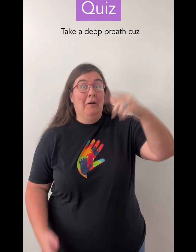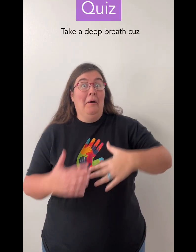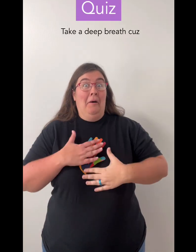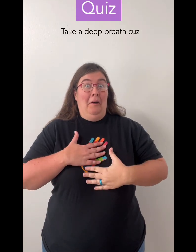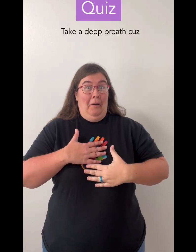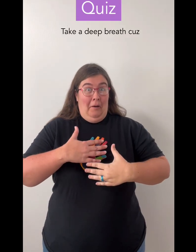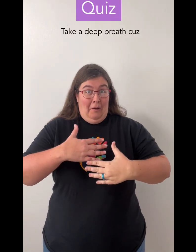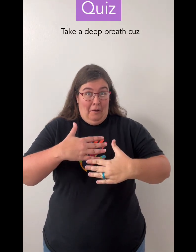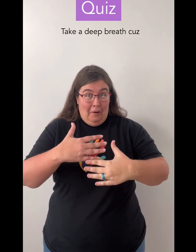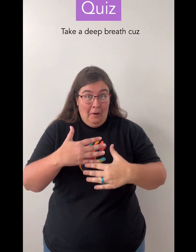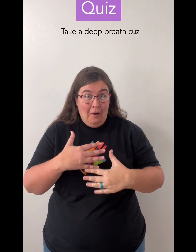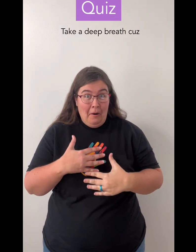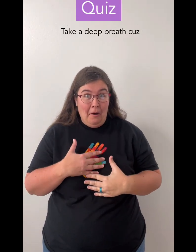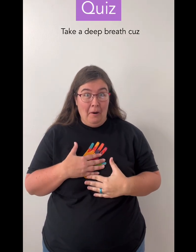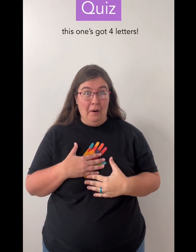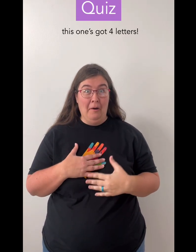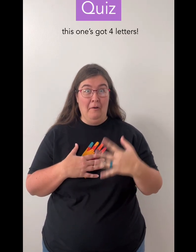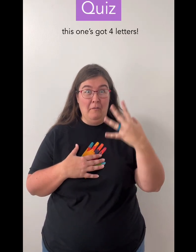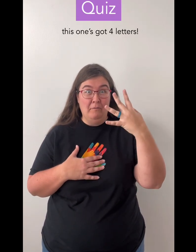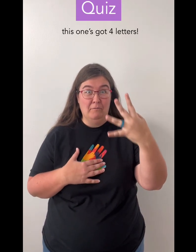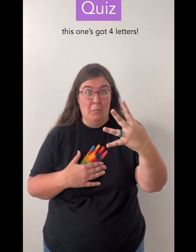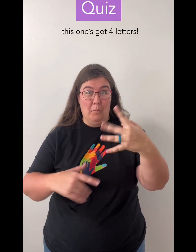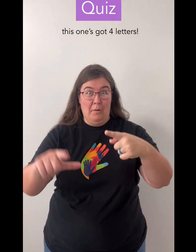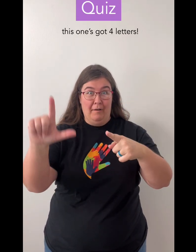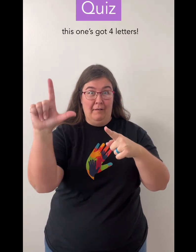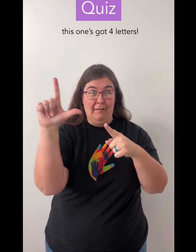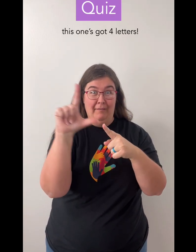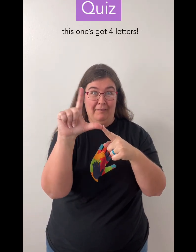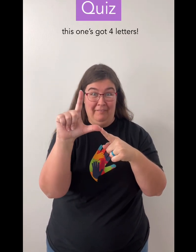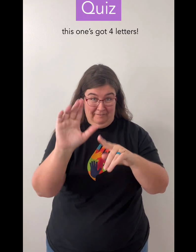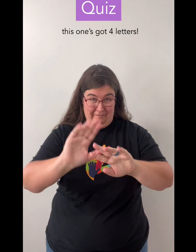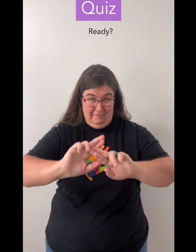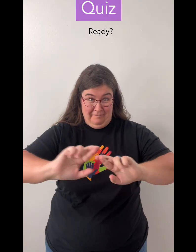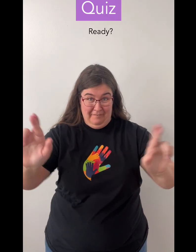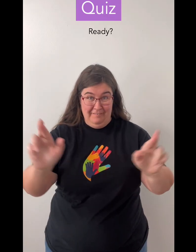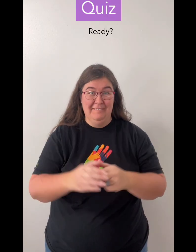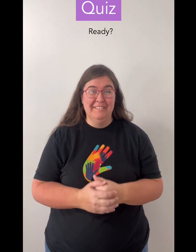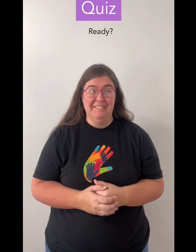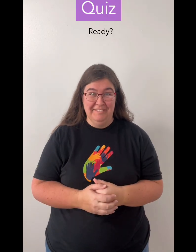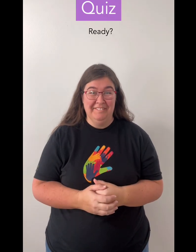Take a deep breath cuz this one's got 4 letters! Ready?